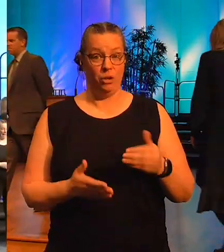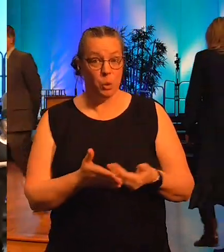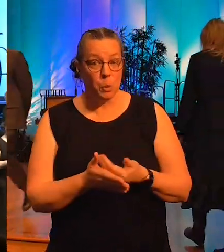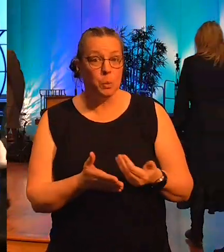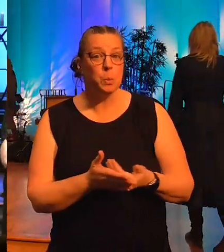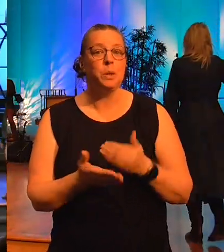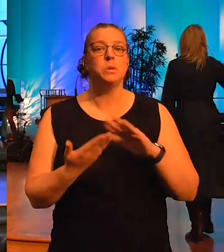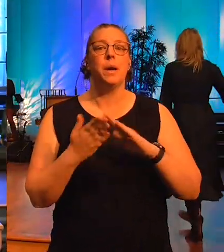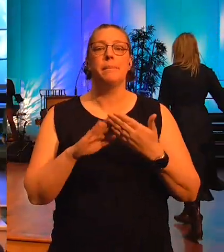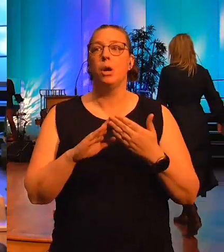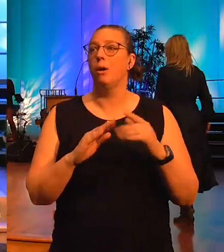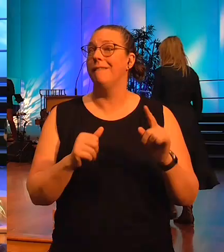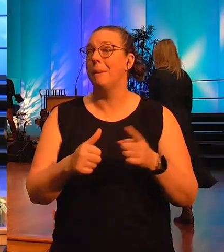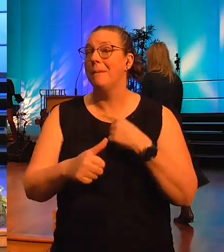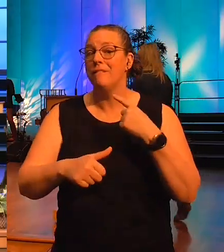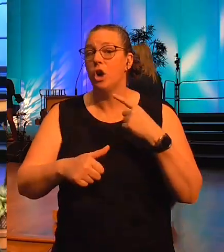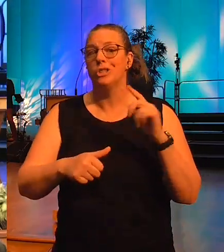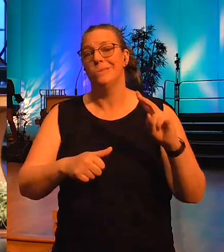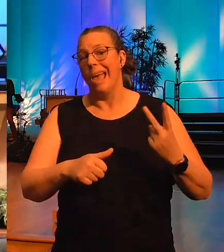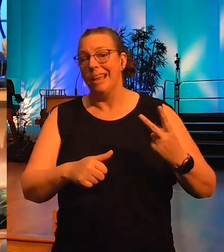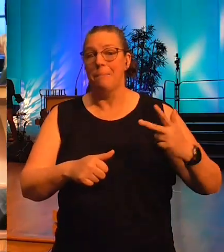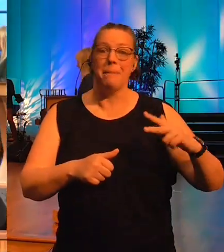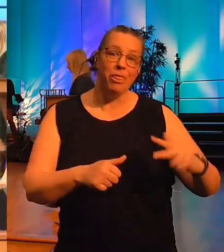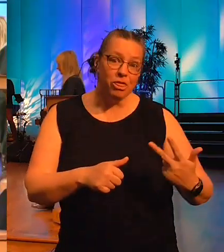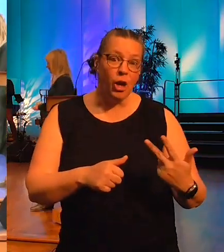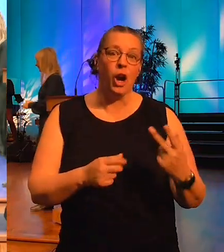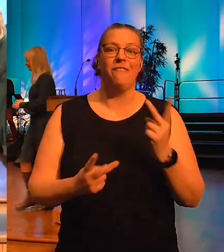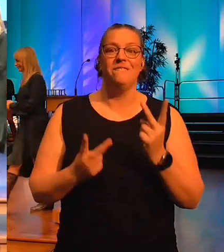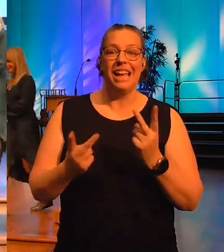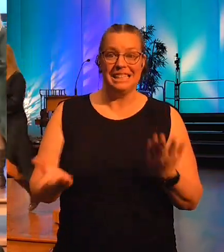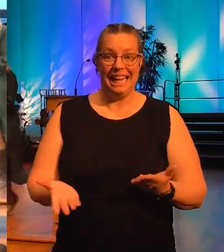our community maybe it's your first second or third visit with us and you've yet to